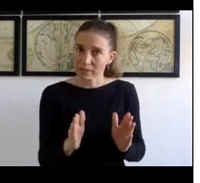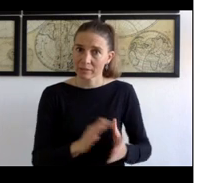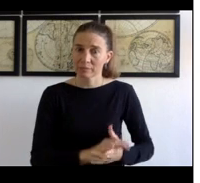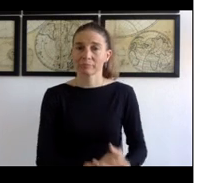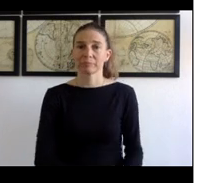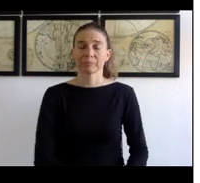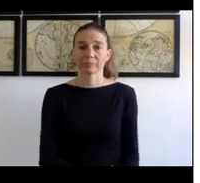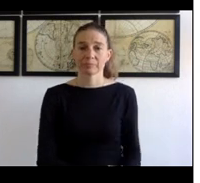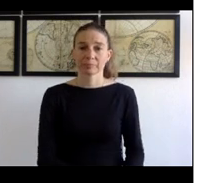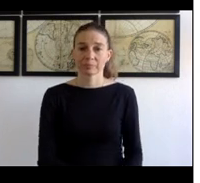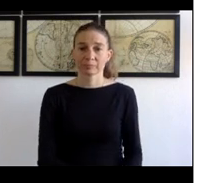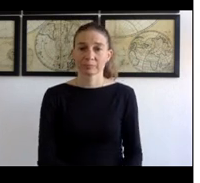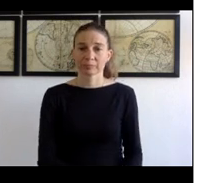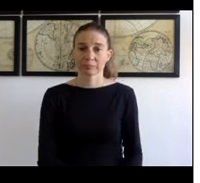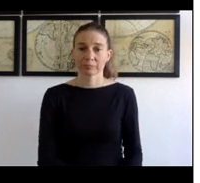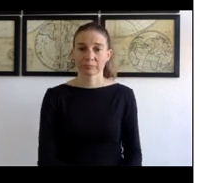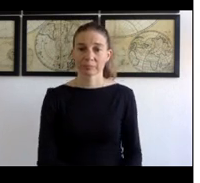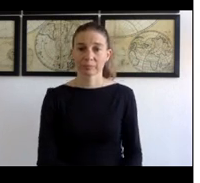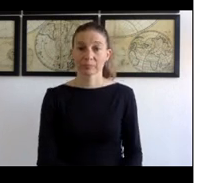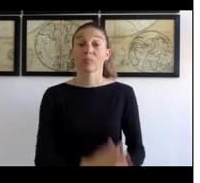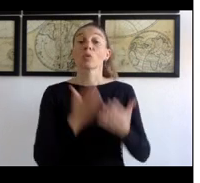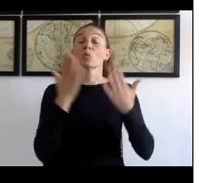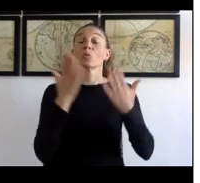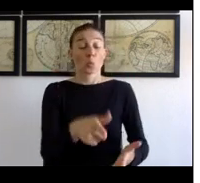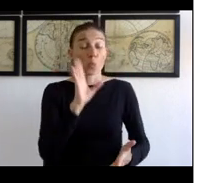such as design, implementation and monitoring.